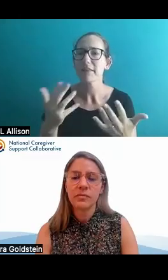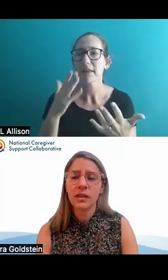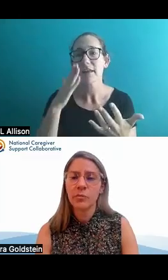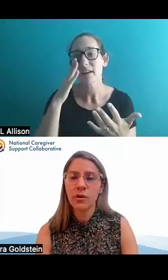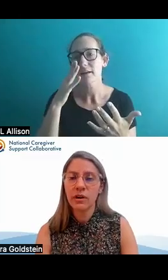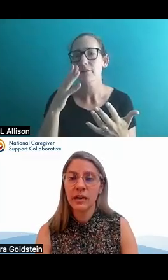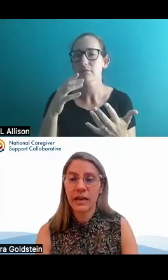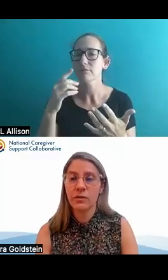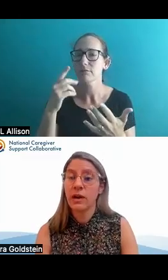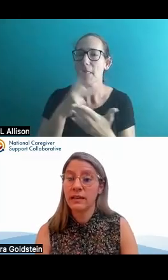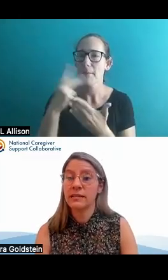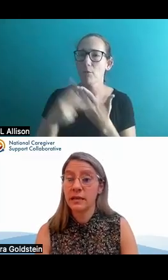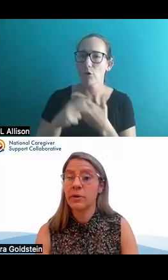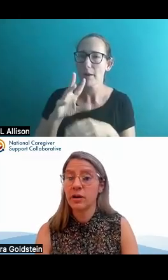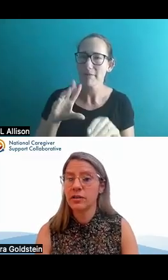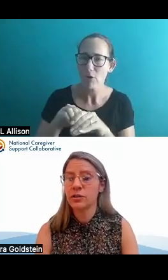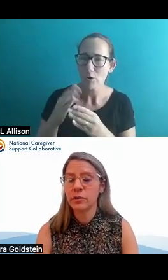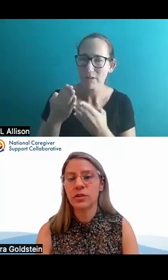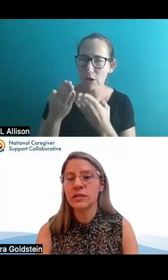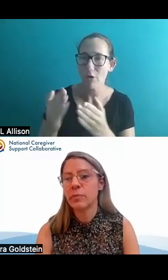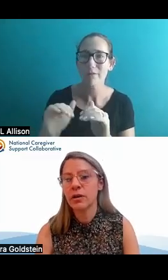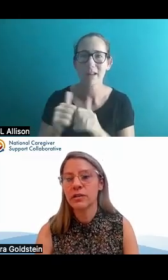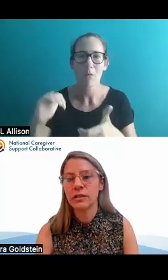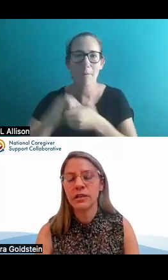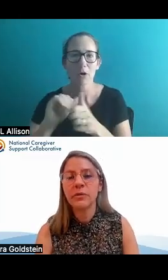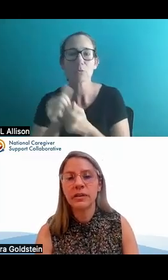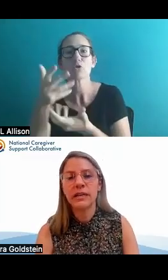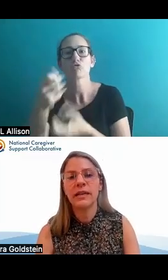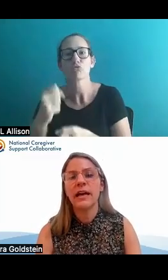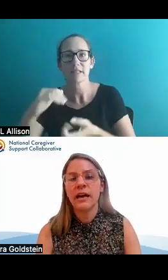the program and the ways that it partners with trusted partners in the community have